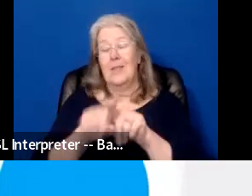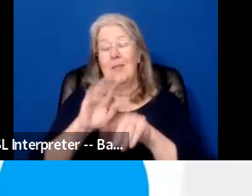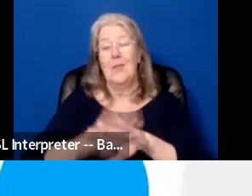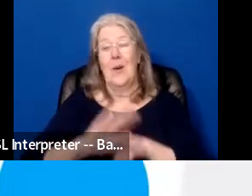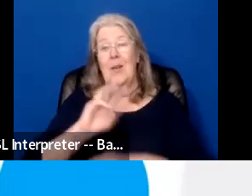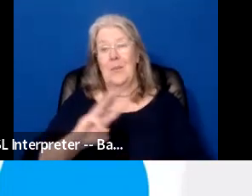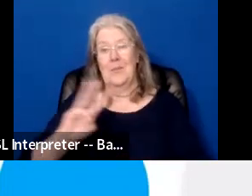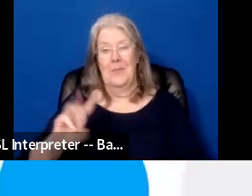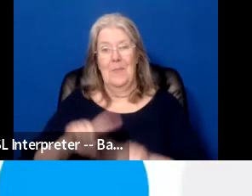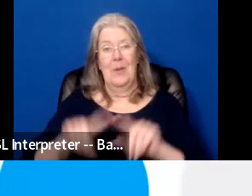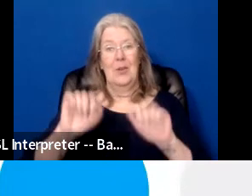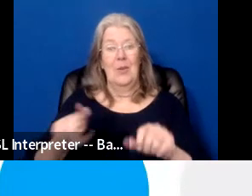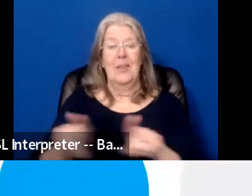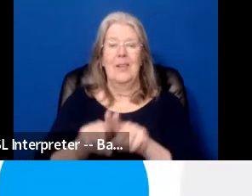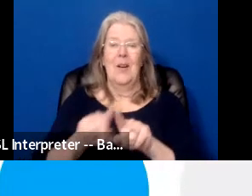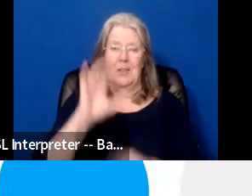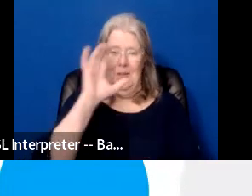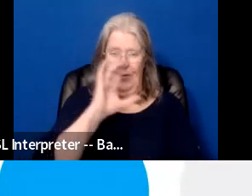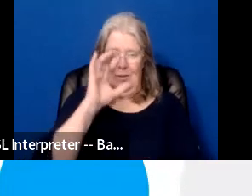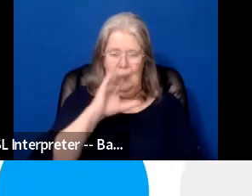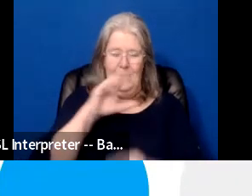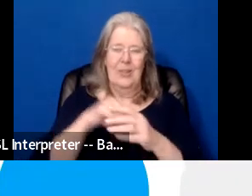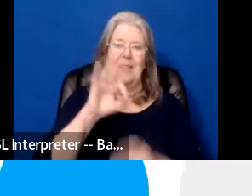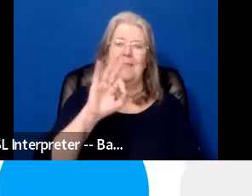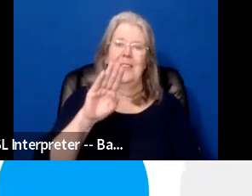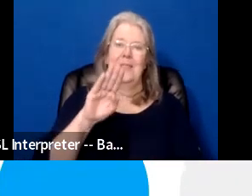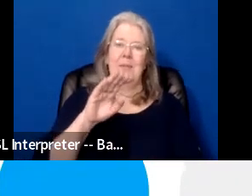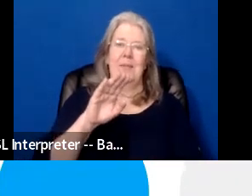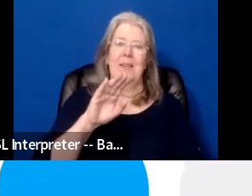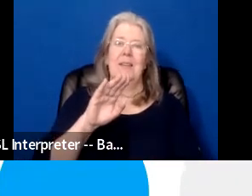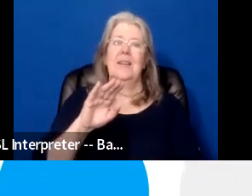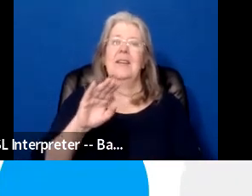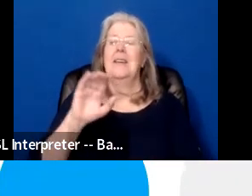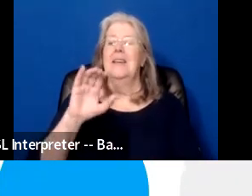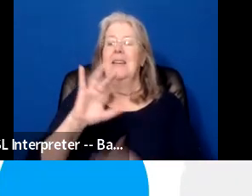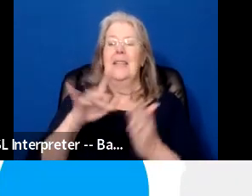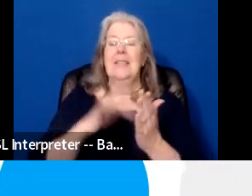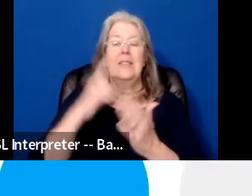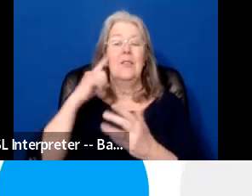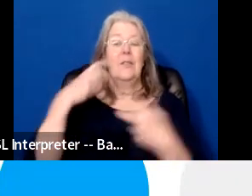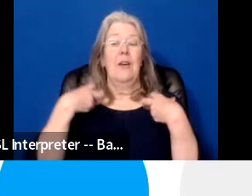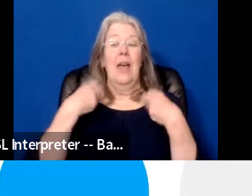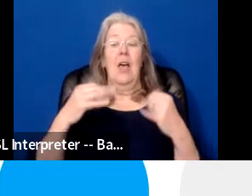search for us in Facebook, the Center for Health Equity at Indiana University. We've been sharing,